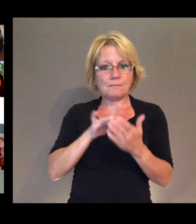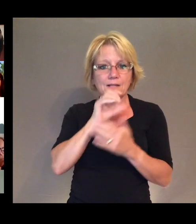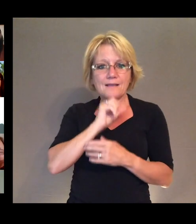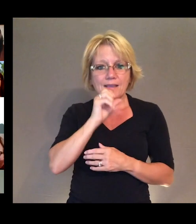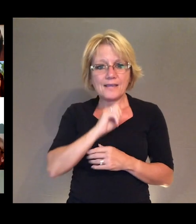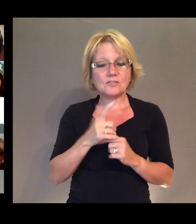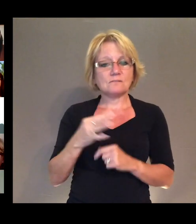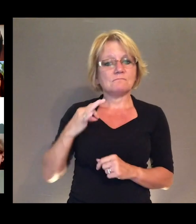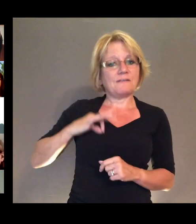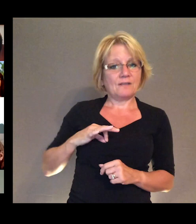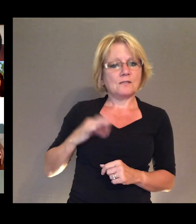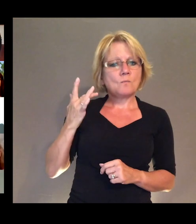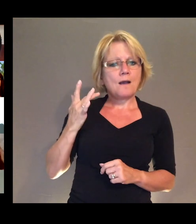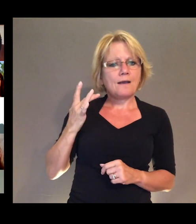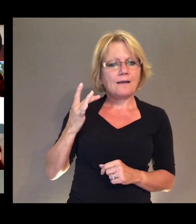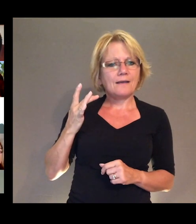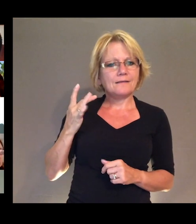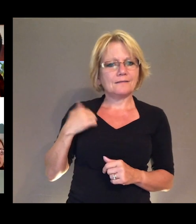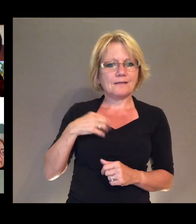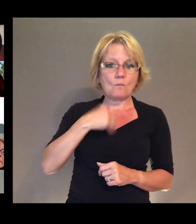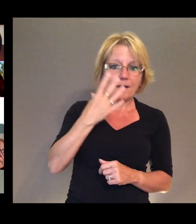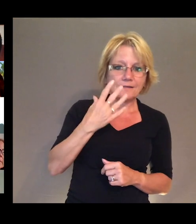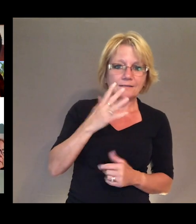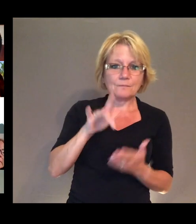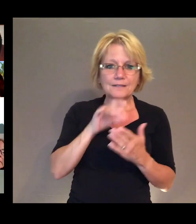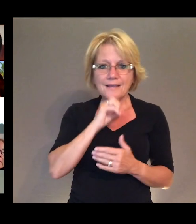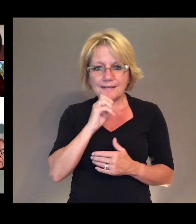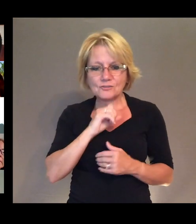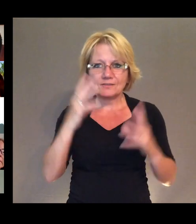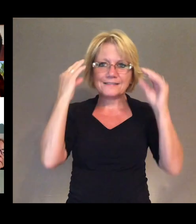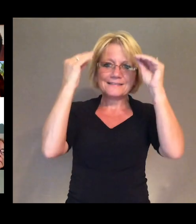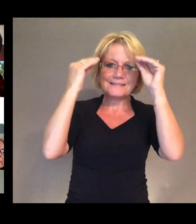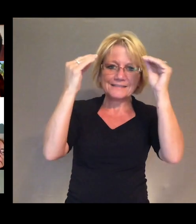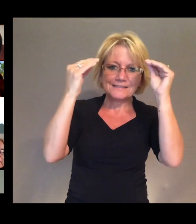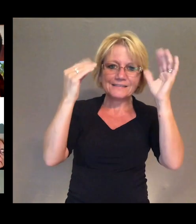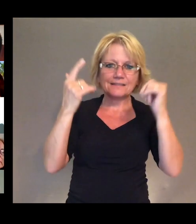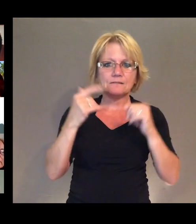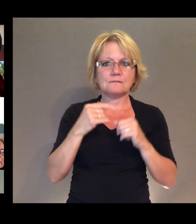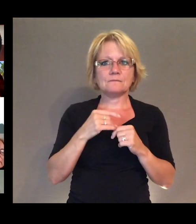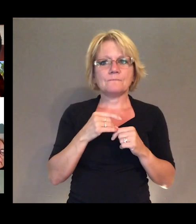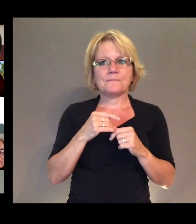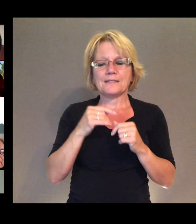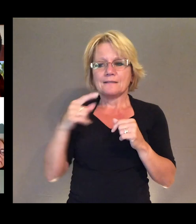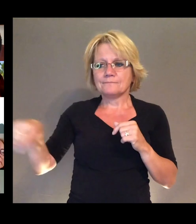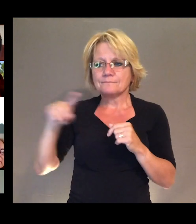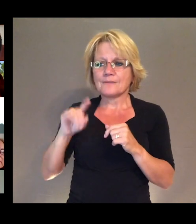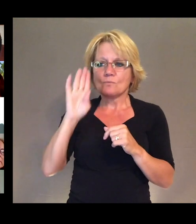just because of those things, right? Teaching brown, black, Hispanic students,